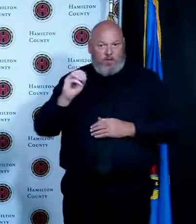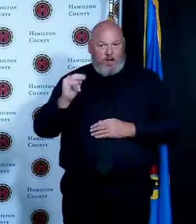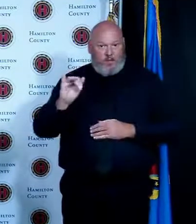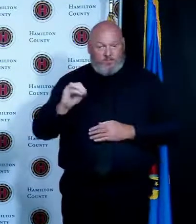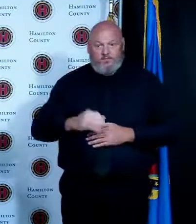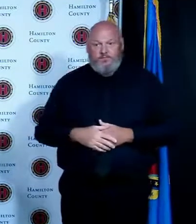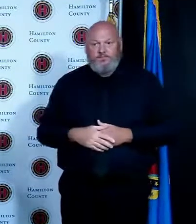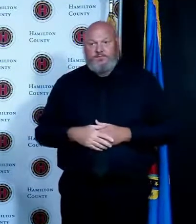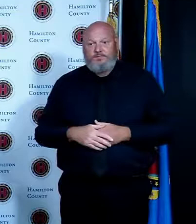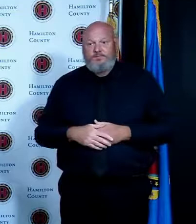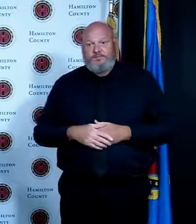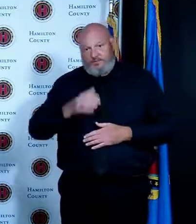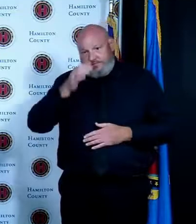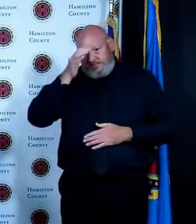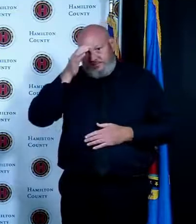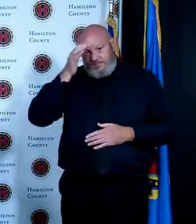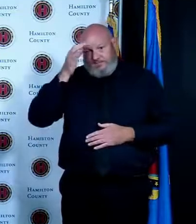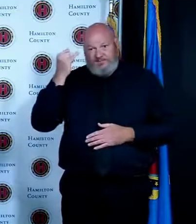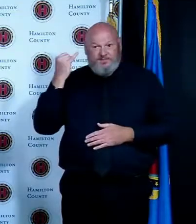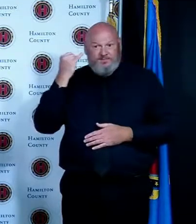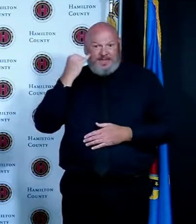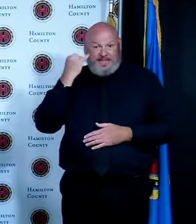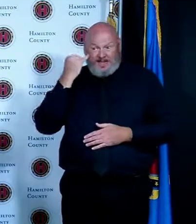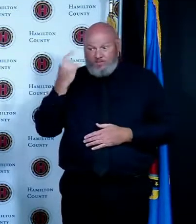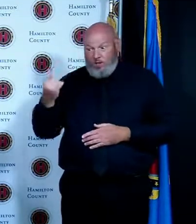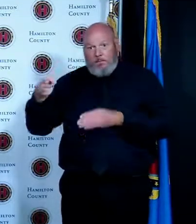I will stop there and turn it back over to Commissioner Driehaus